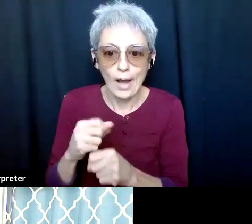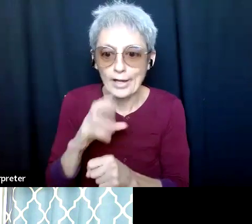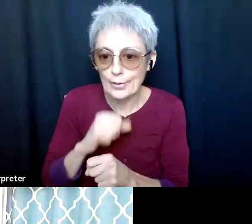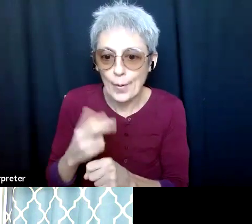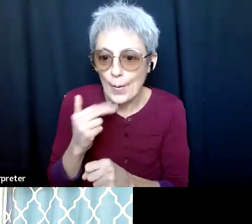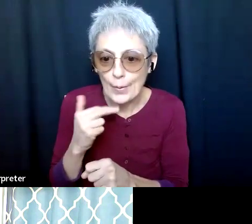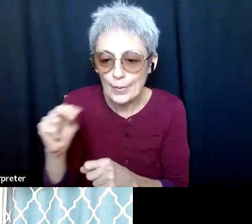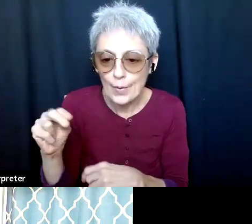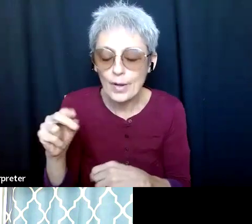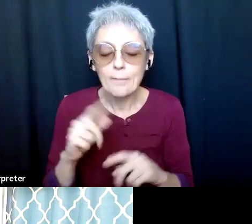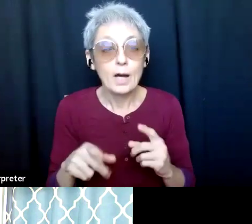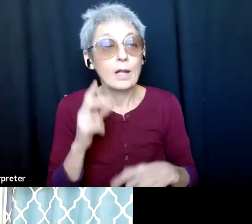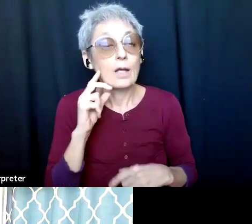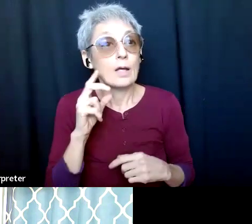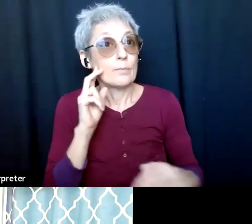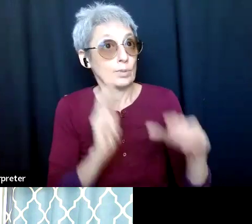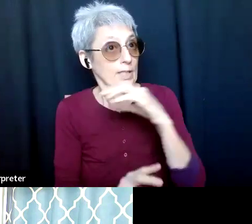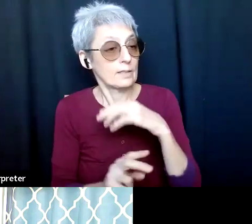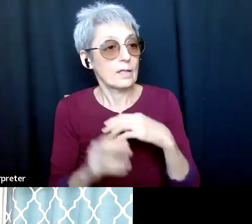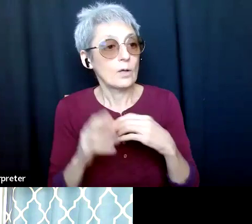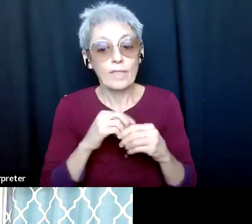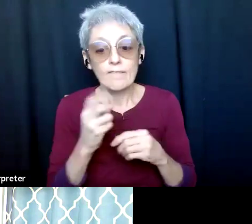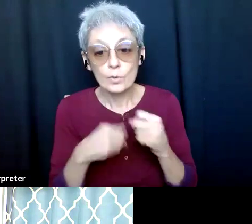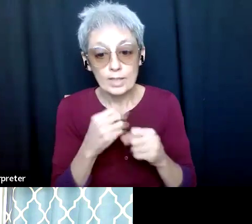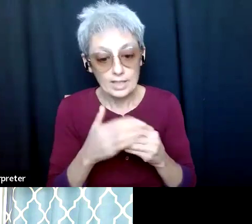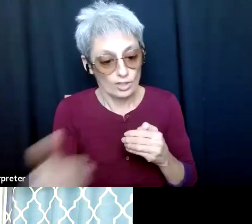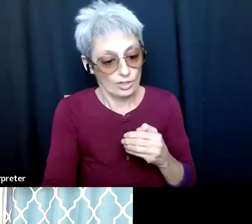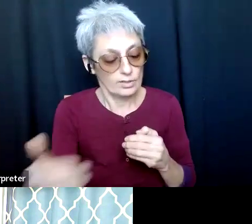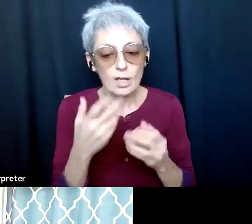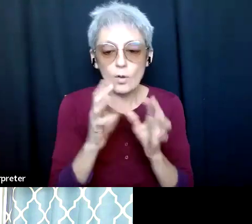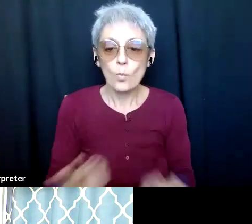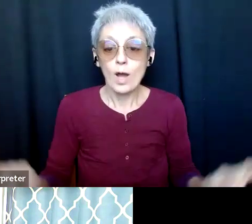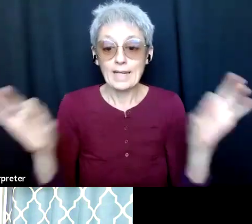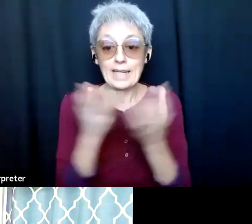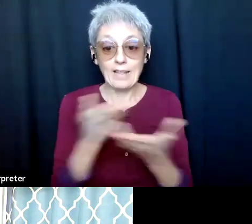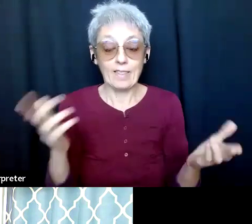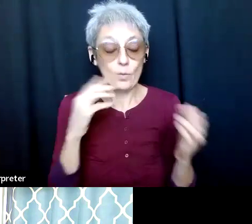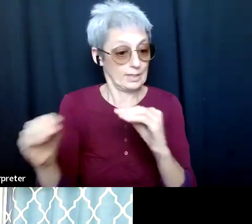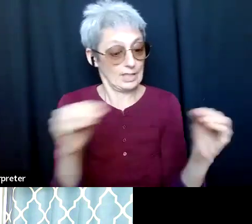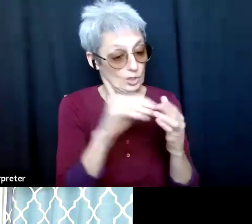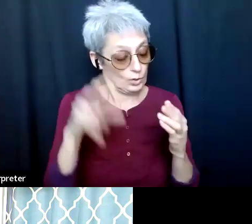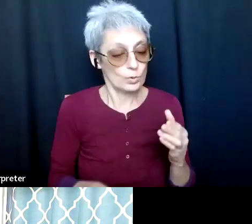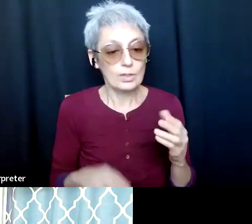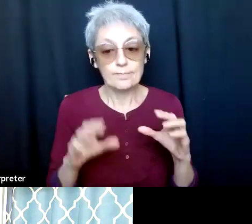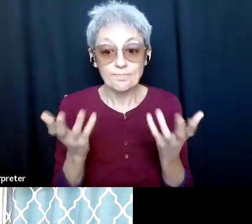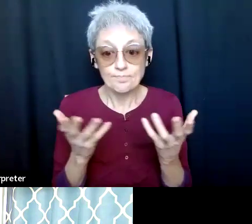But as I said, I must admit we did not study that so far.